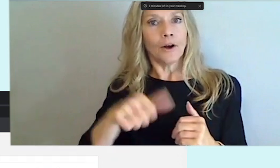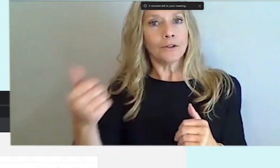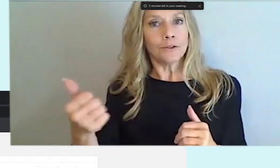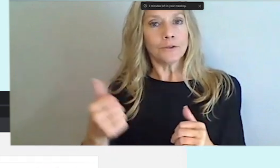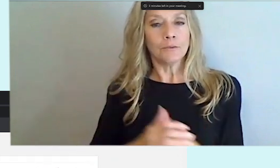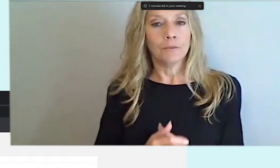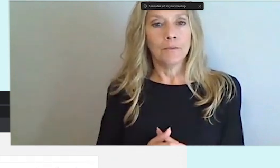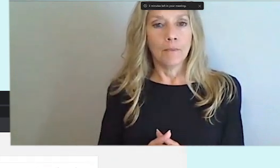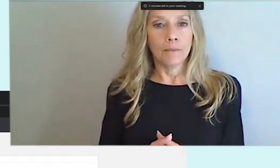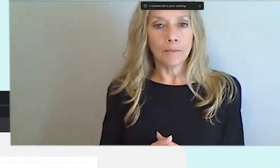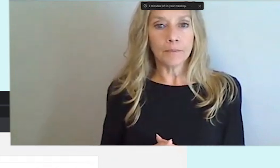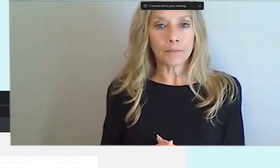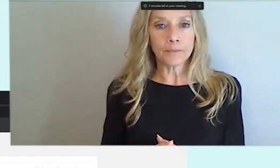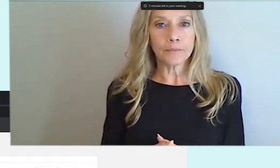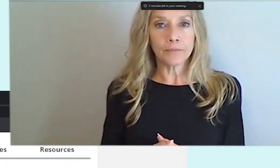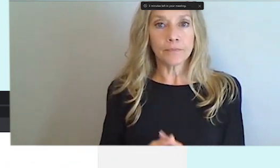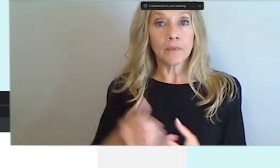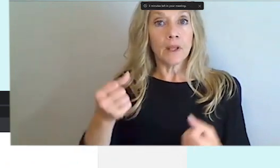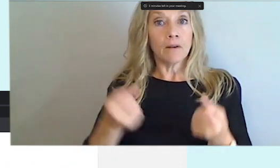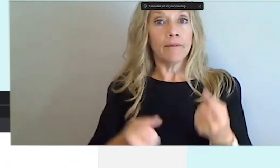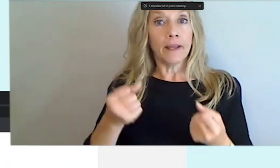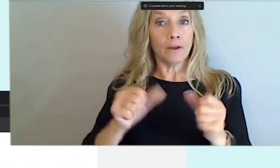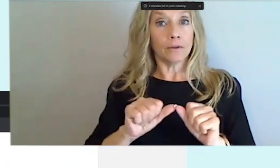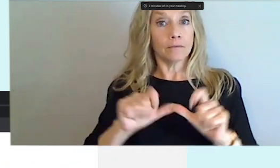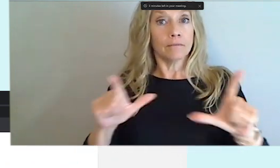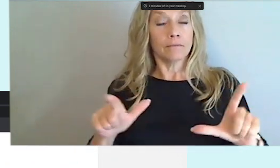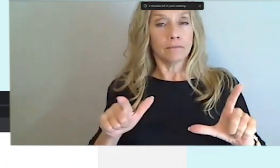On the vehicle page the member must answer as many questions